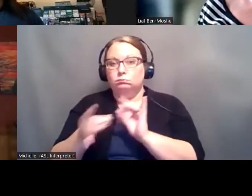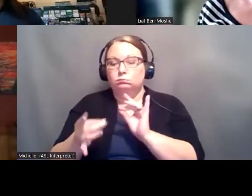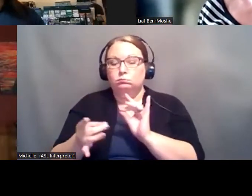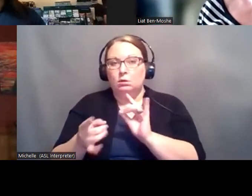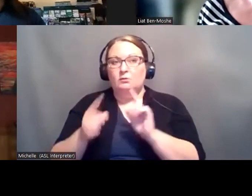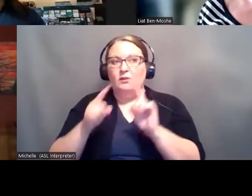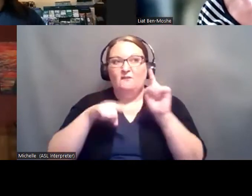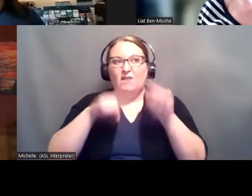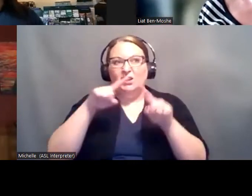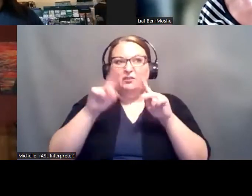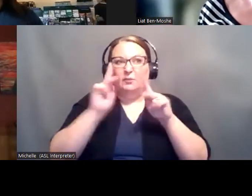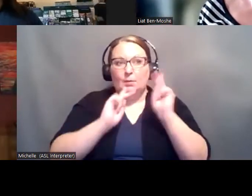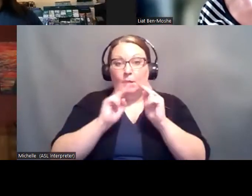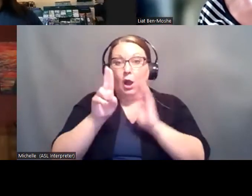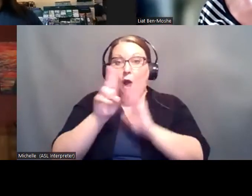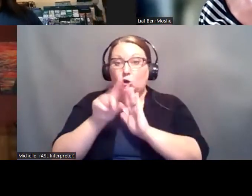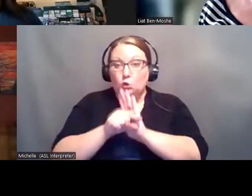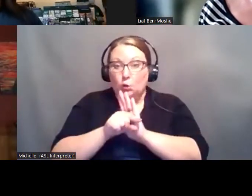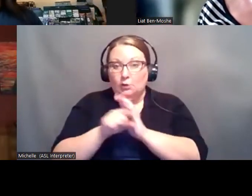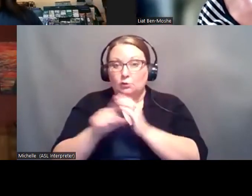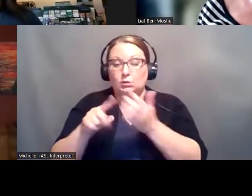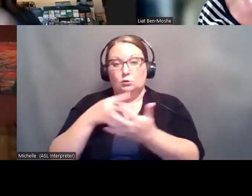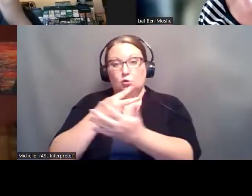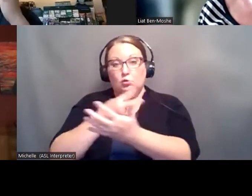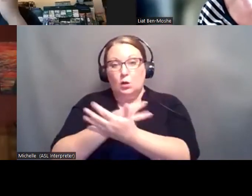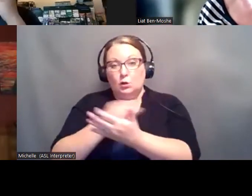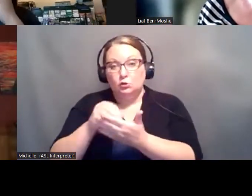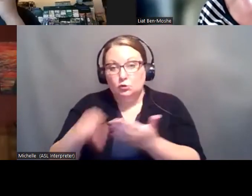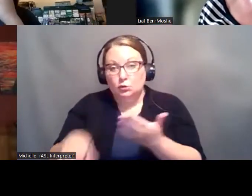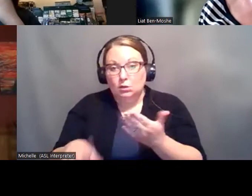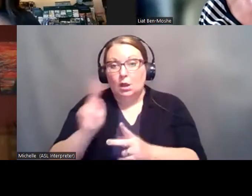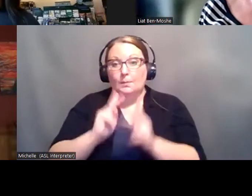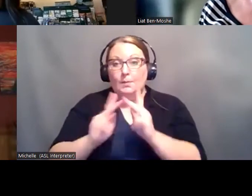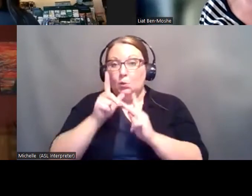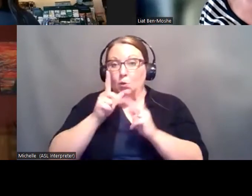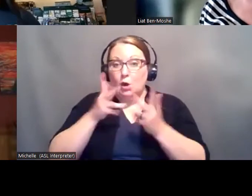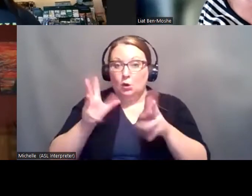undergrads, grad students, people in the working group.